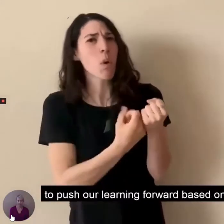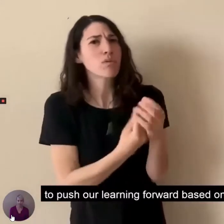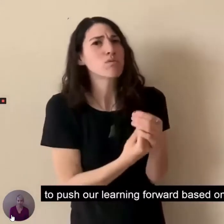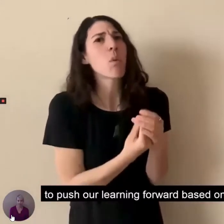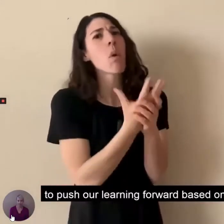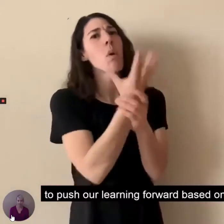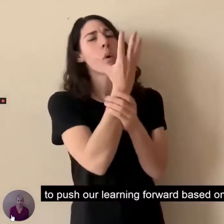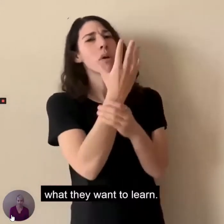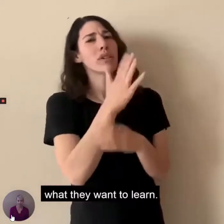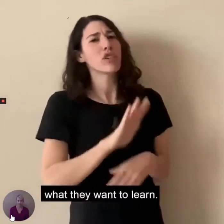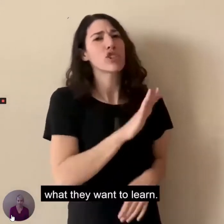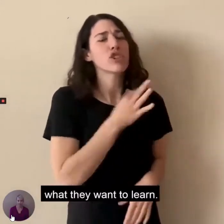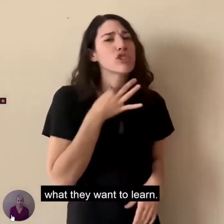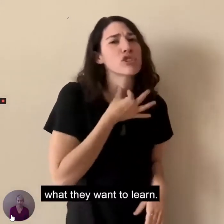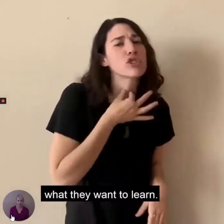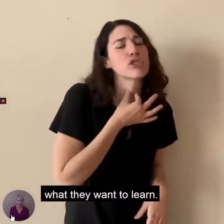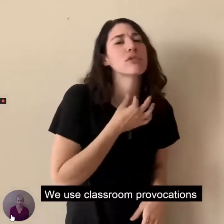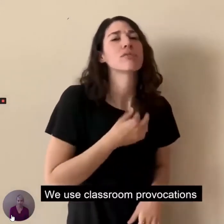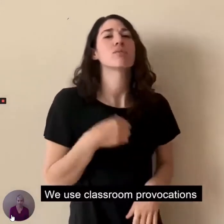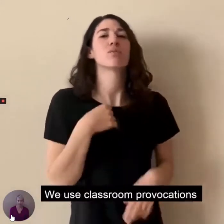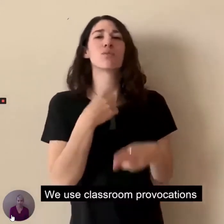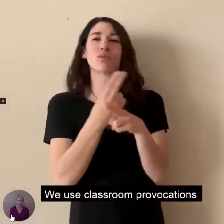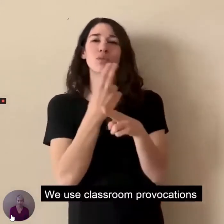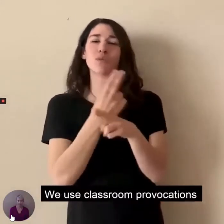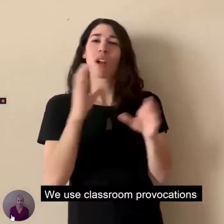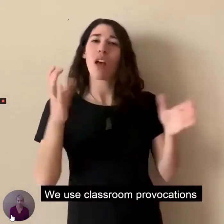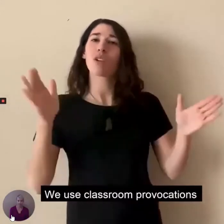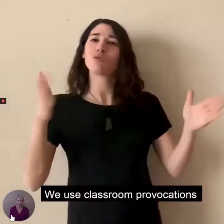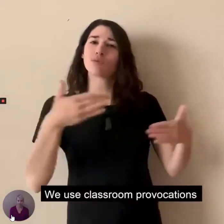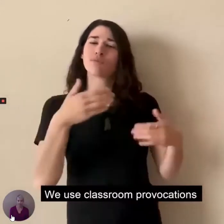to push our learning forward so they can bloom.